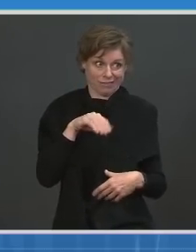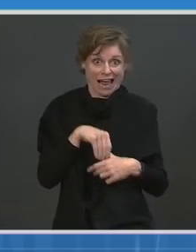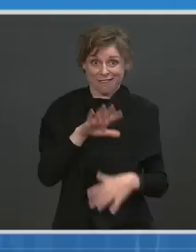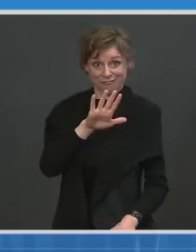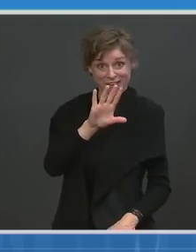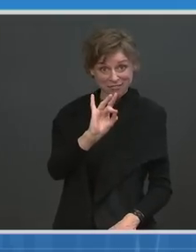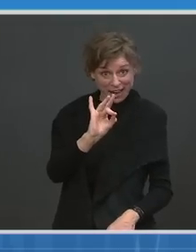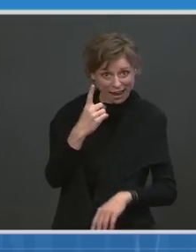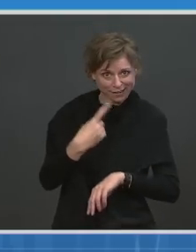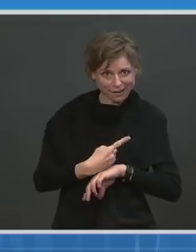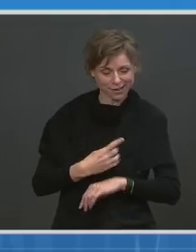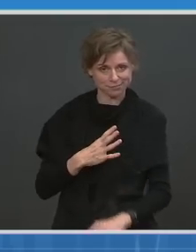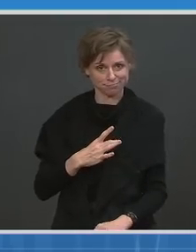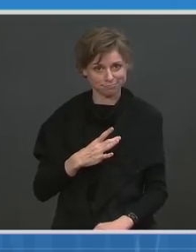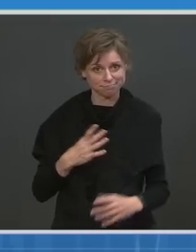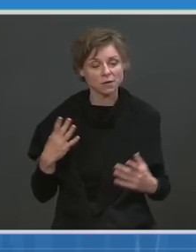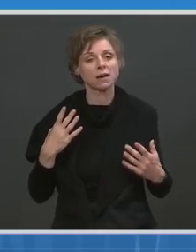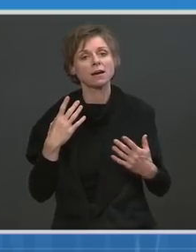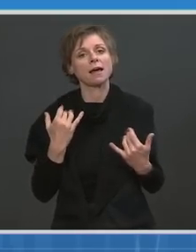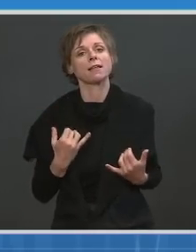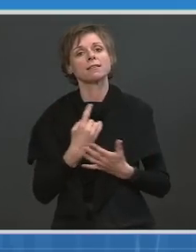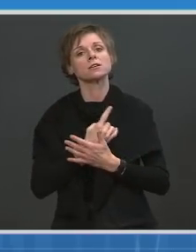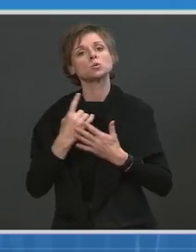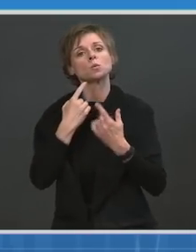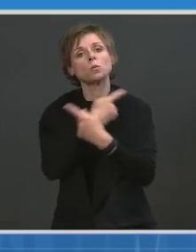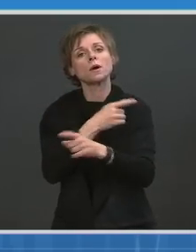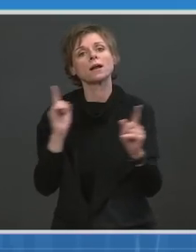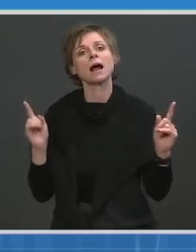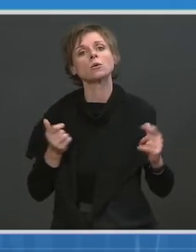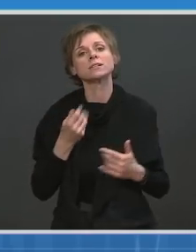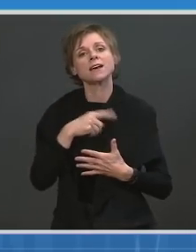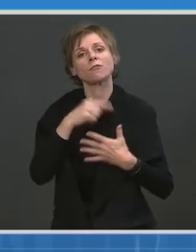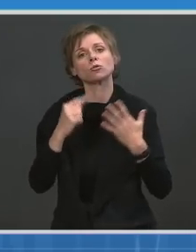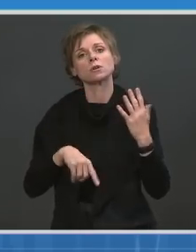This week, we've also announced a number of steps to help deliver on the President's goal